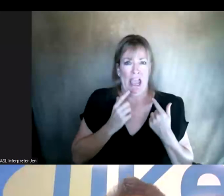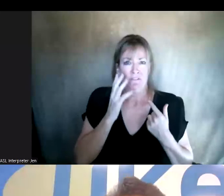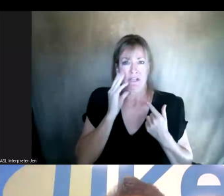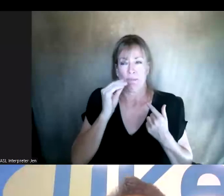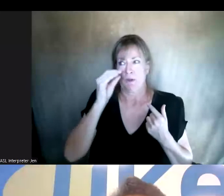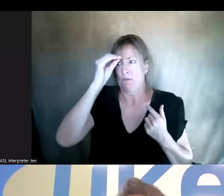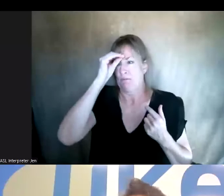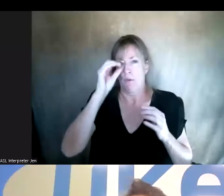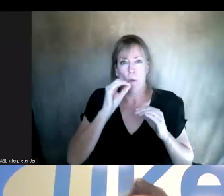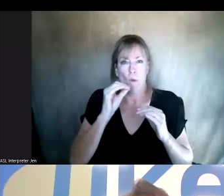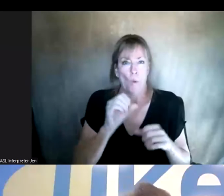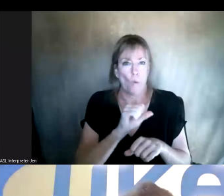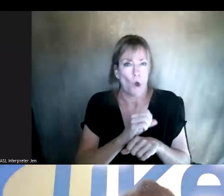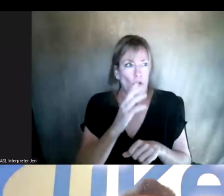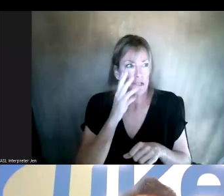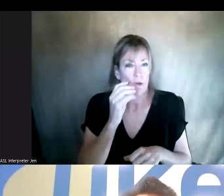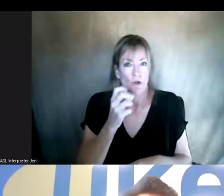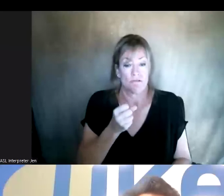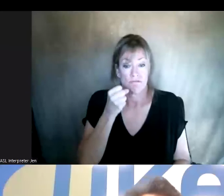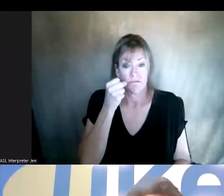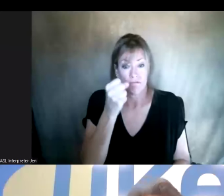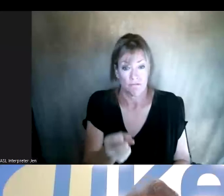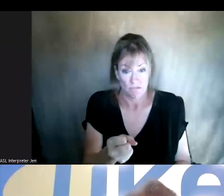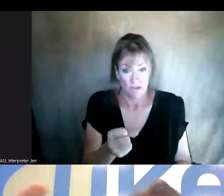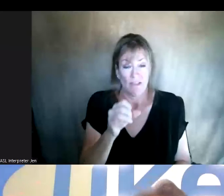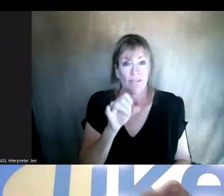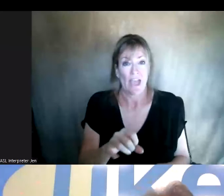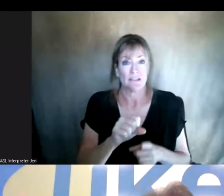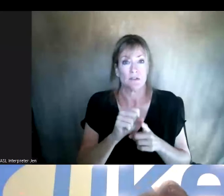WORK EXPERIENCE AND PUT INTO A SITUATION WITH PEOPLE WITH BIG